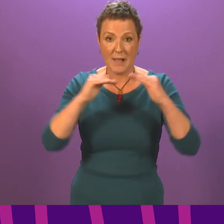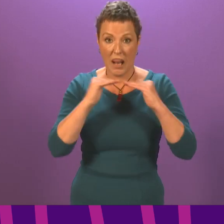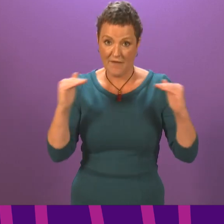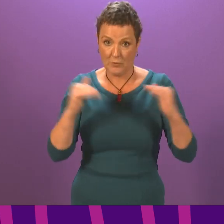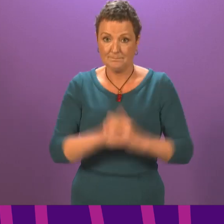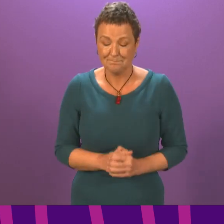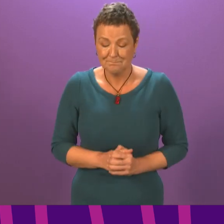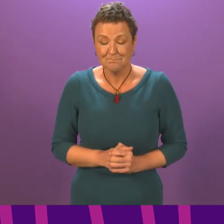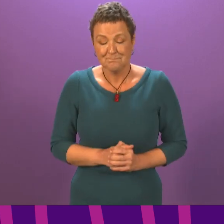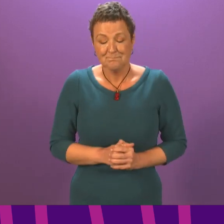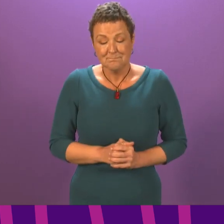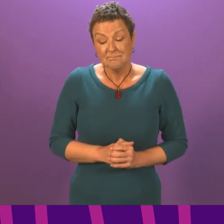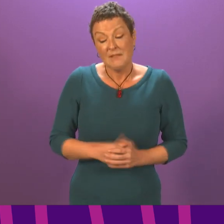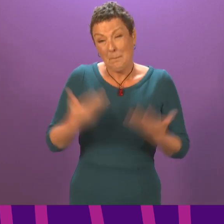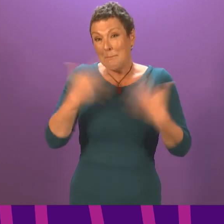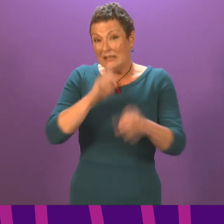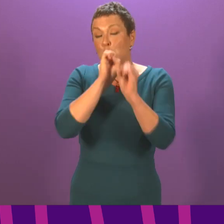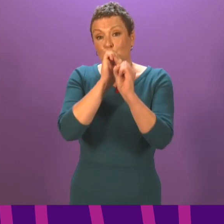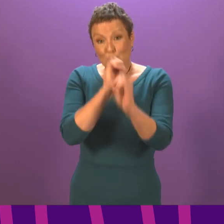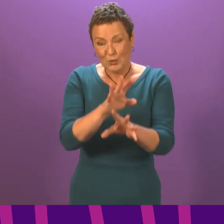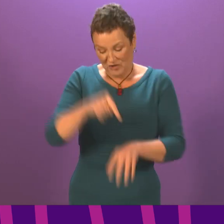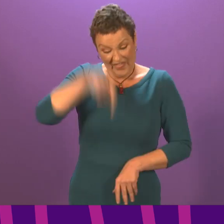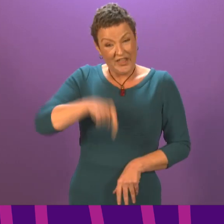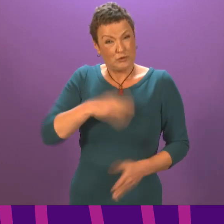I had previously indicated that this week’s review would be the last one before Christmas,